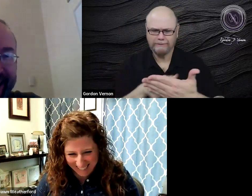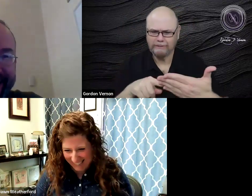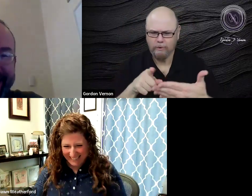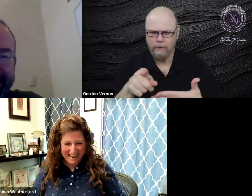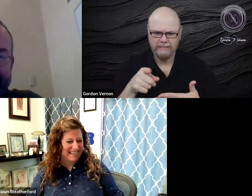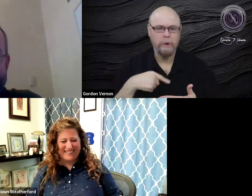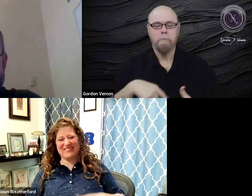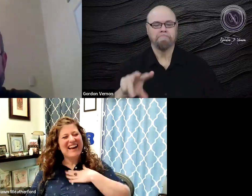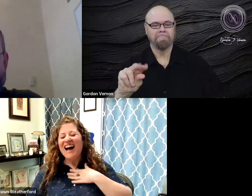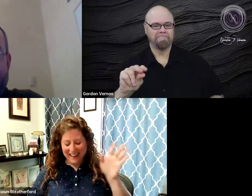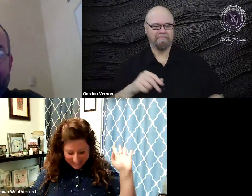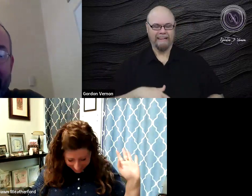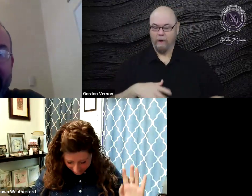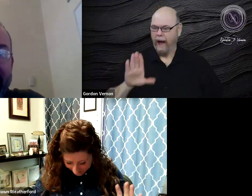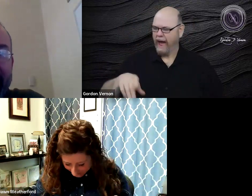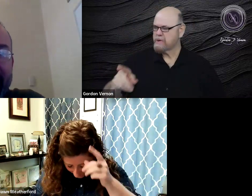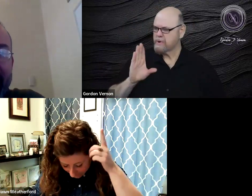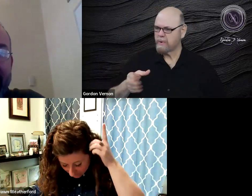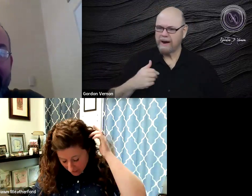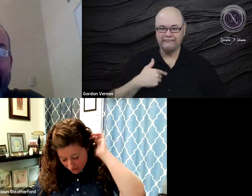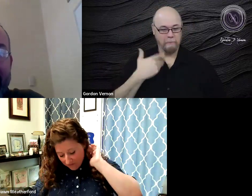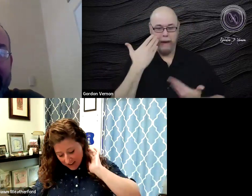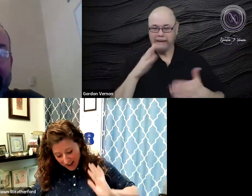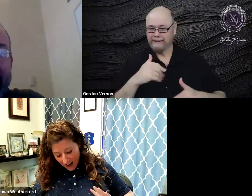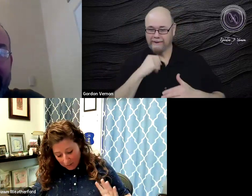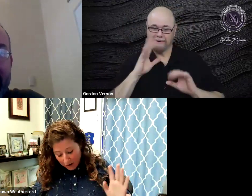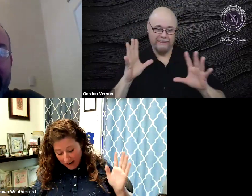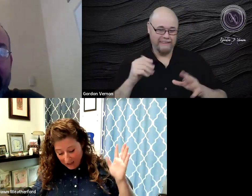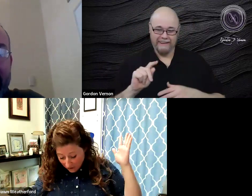and we performed three subjective hearing noise tests,